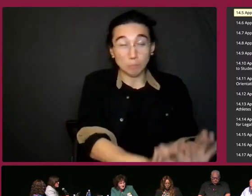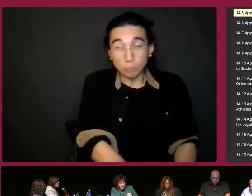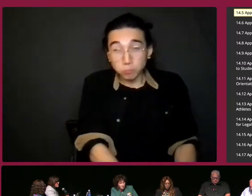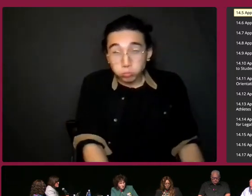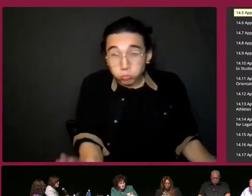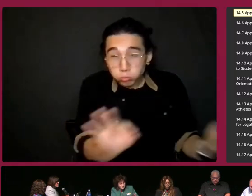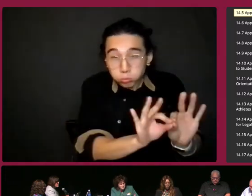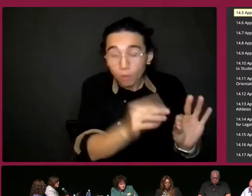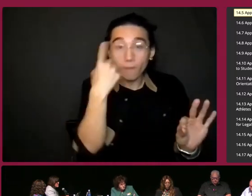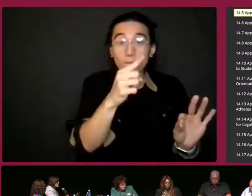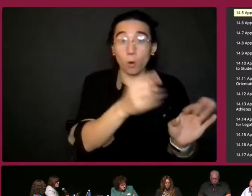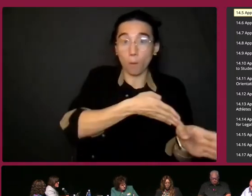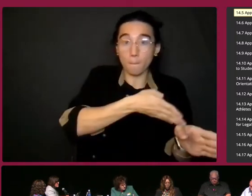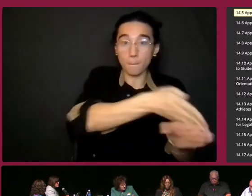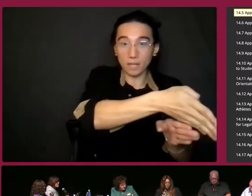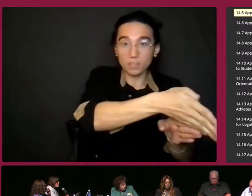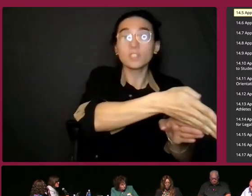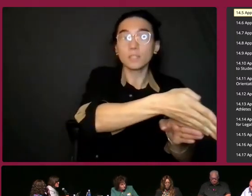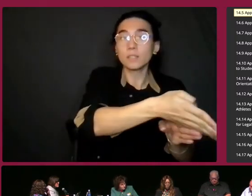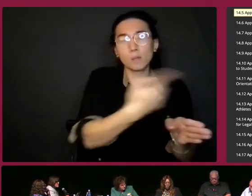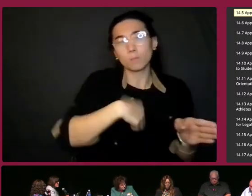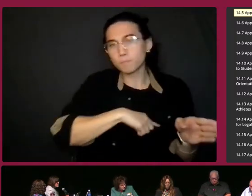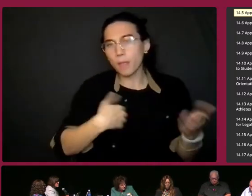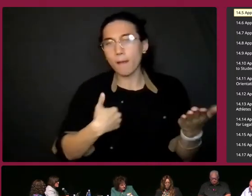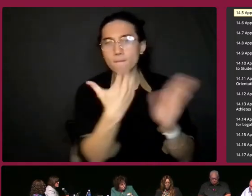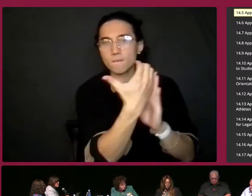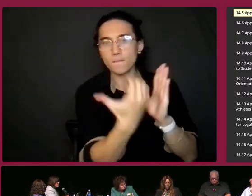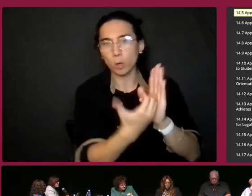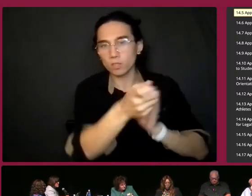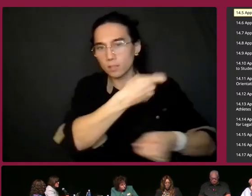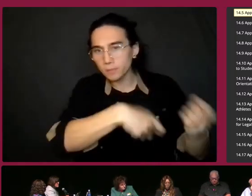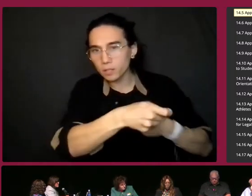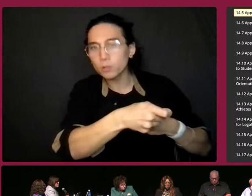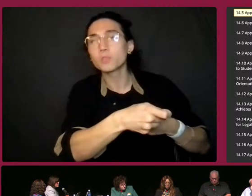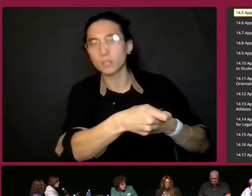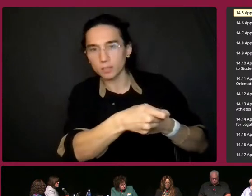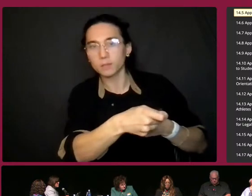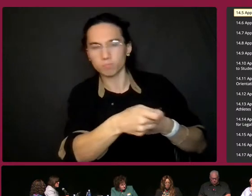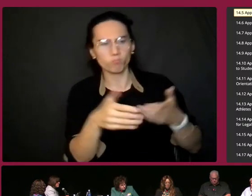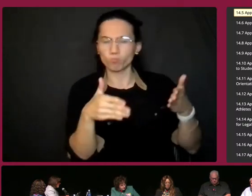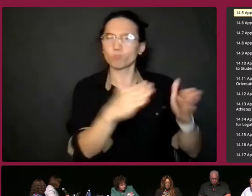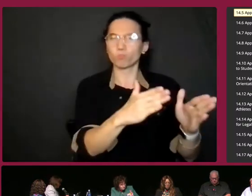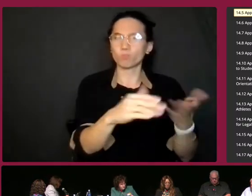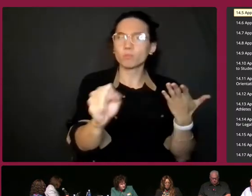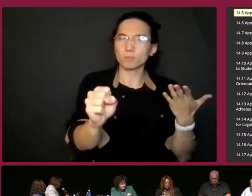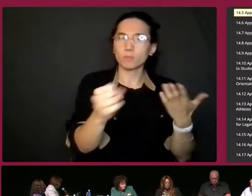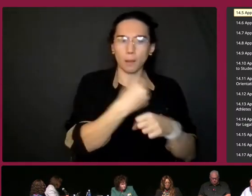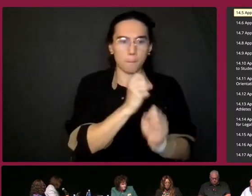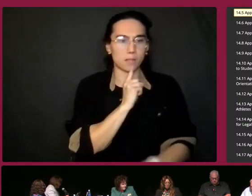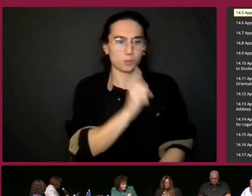then course substitutions are allowed in, in order to make sure that students can fully matriculate through the program.